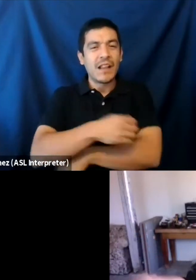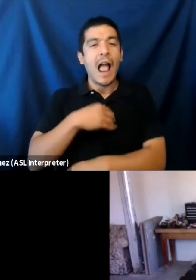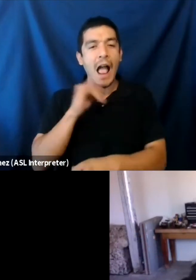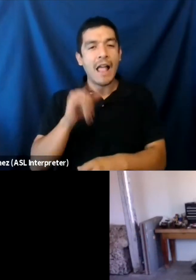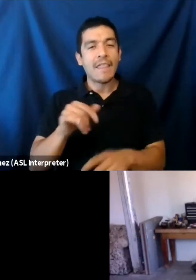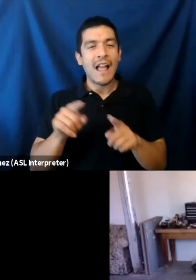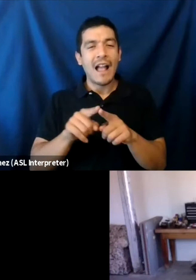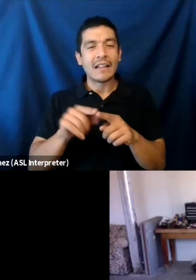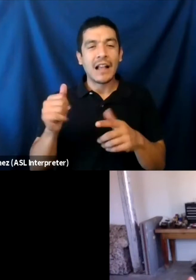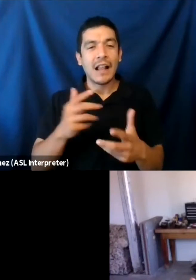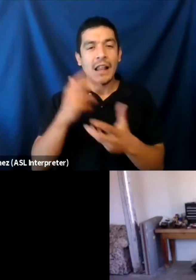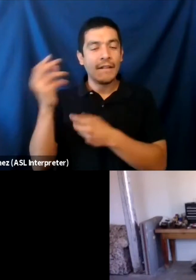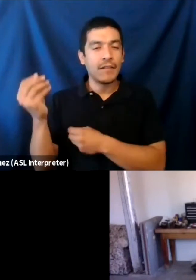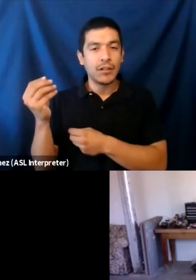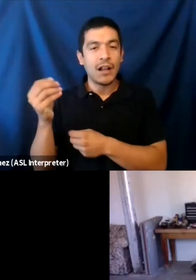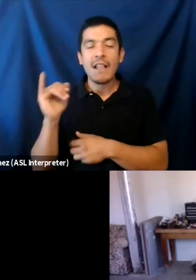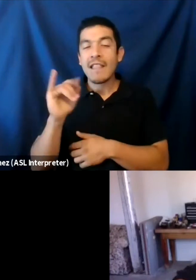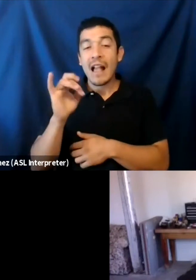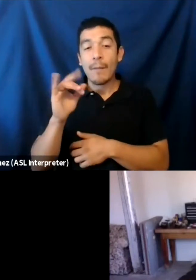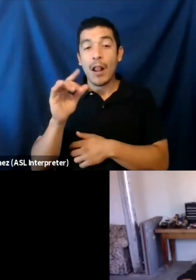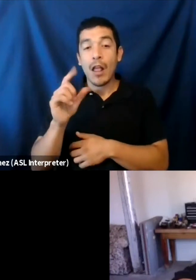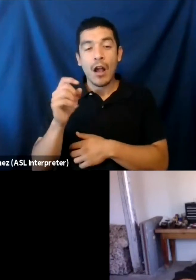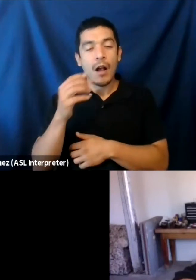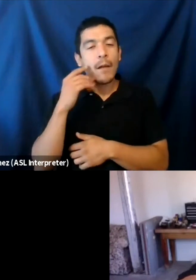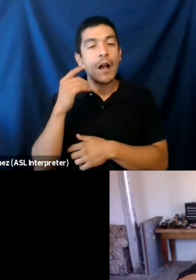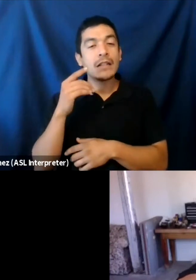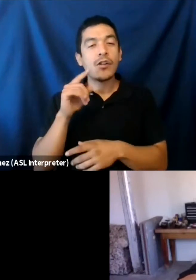It was like, it's an epilogue because it sort of shows,